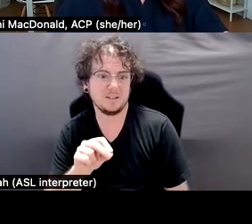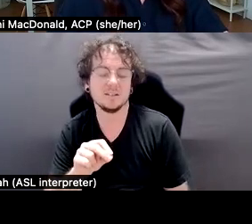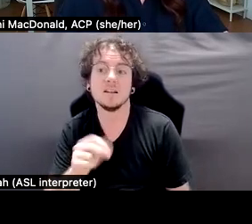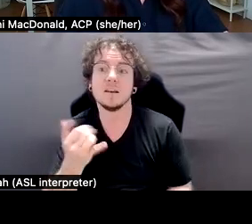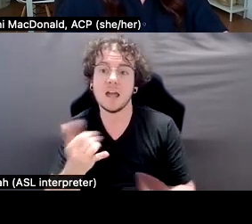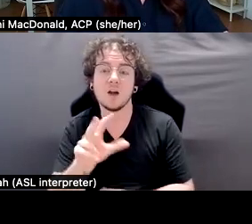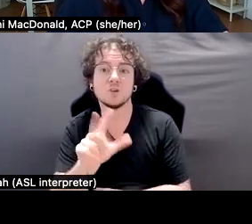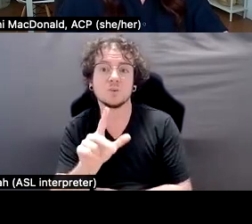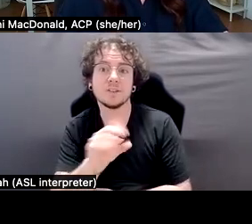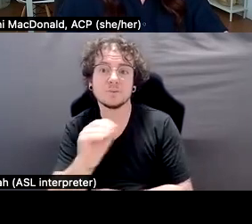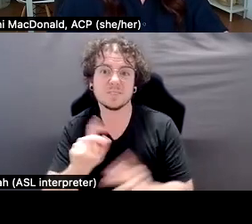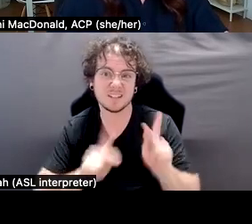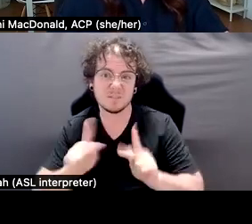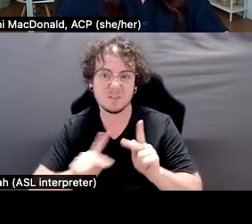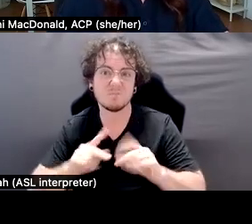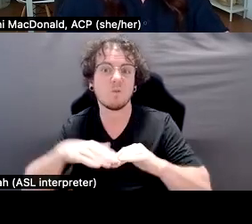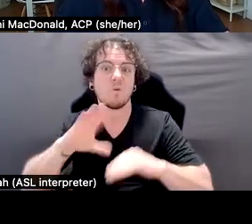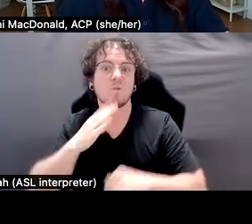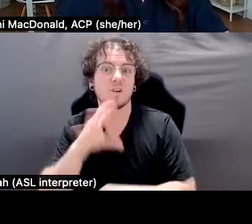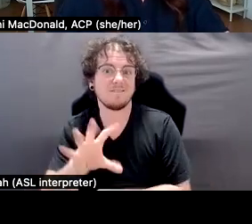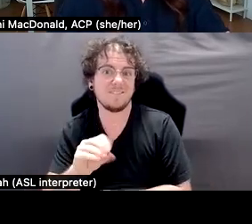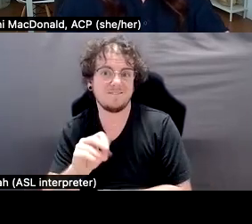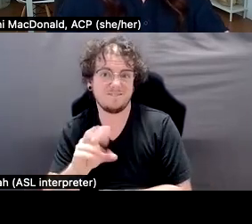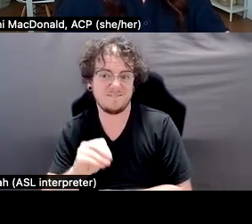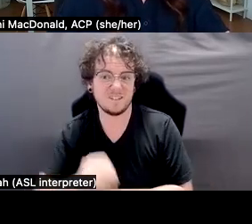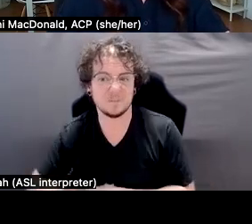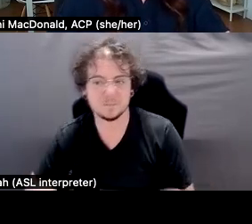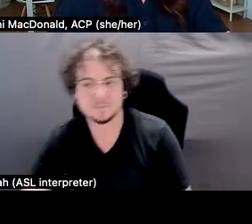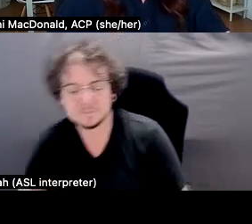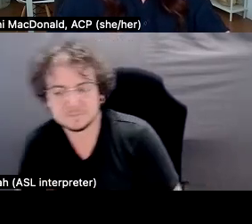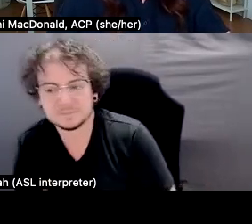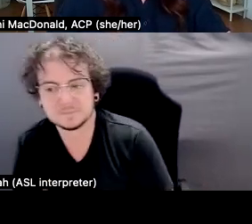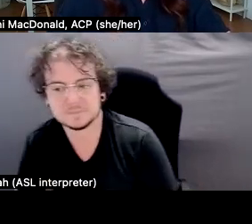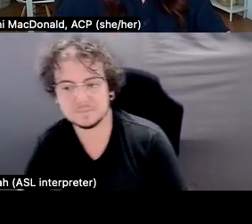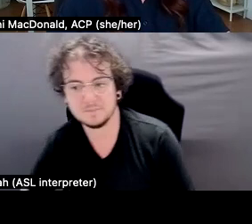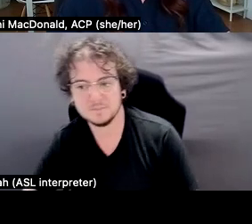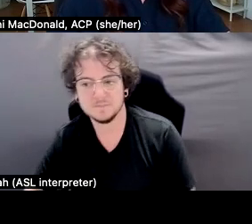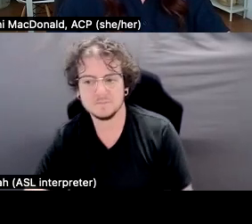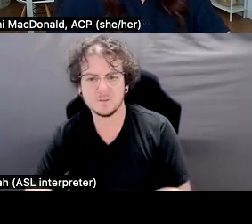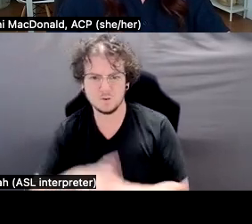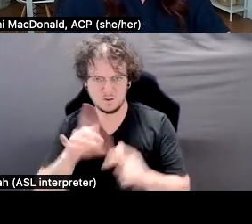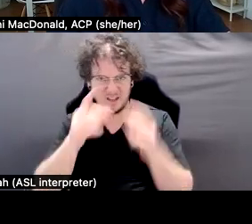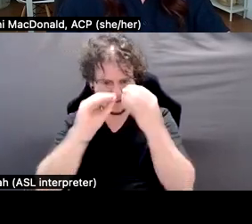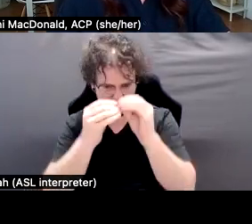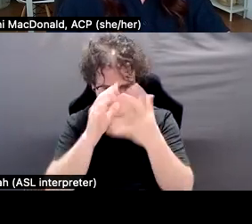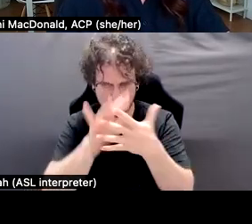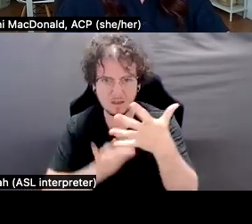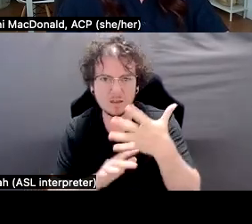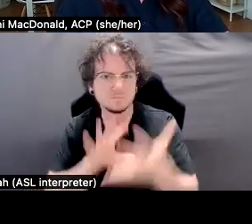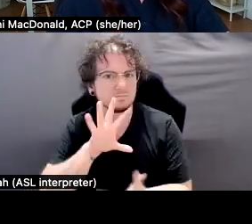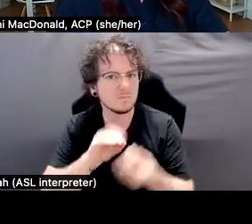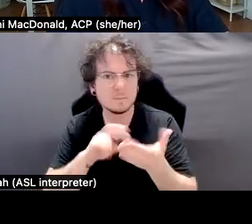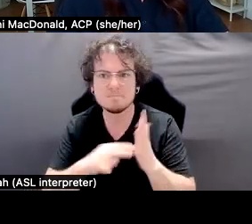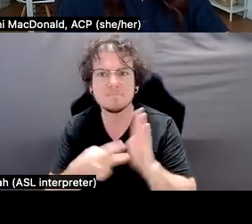in 2024. So, what these numbers tell us is that Canadian publishing, it is becoming more diverse